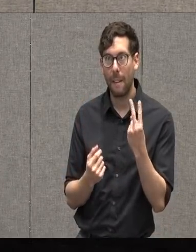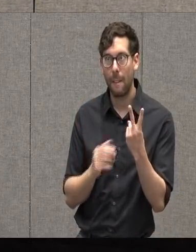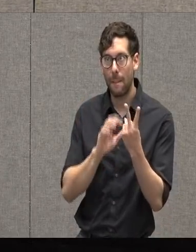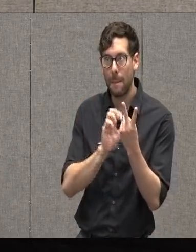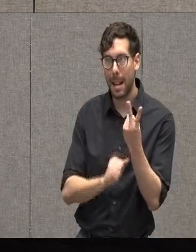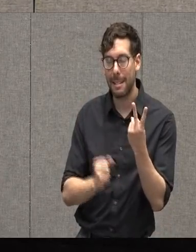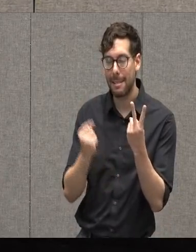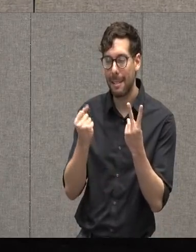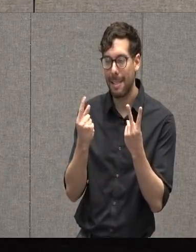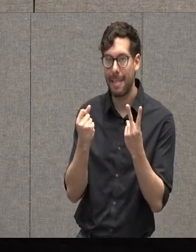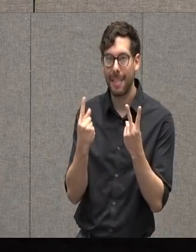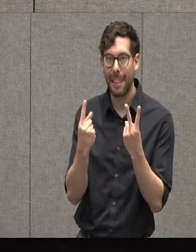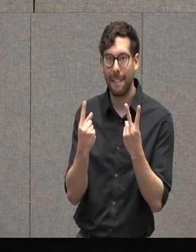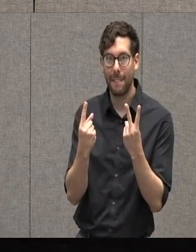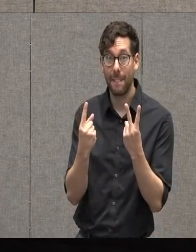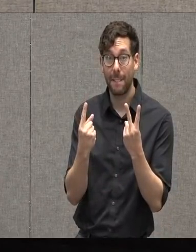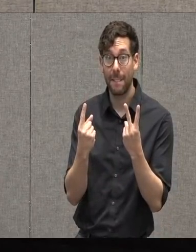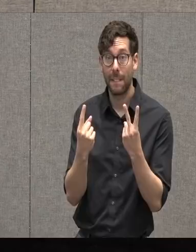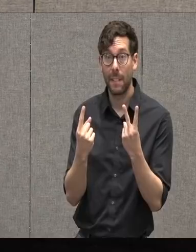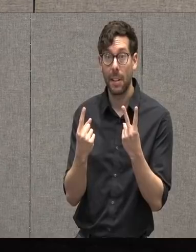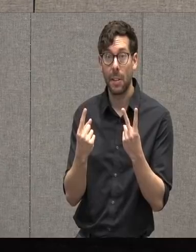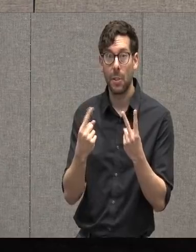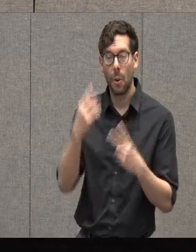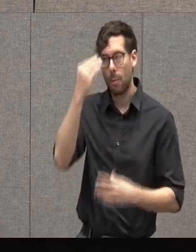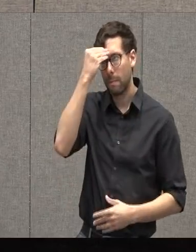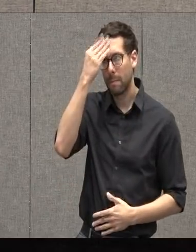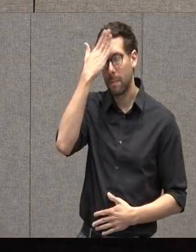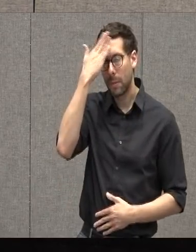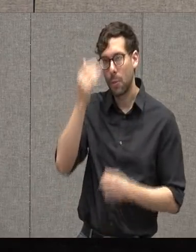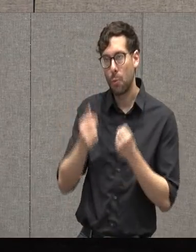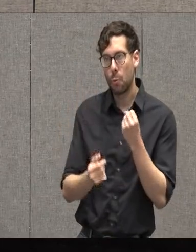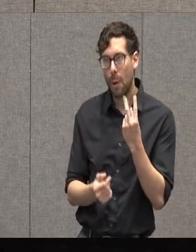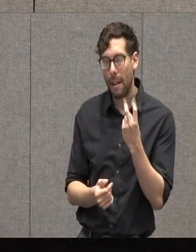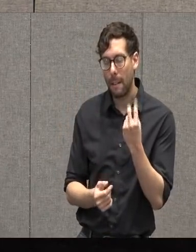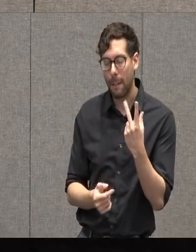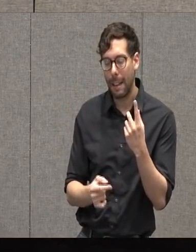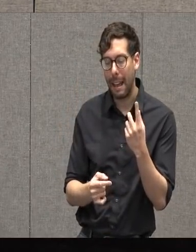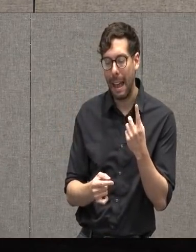I can start with 12 in my head and count back 11 hops,